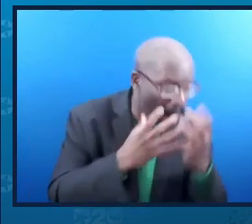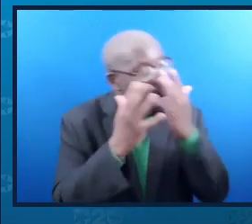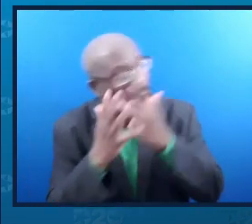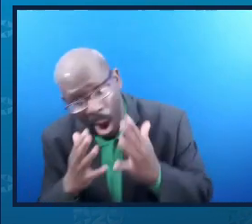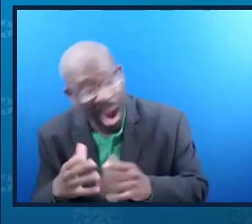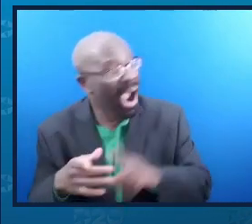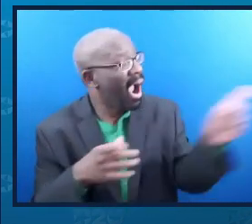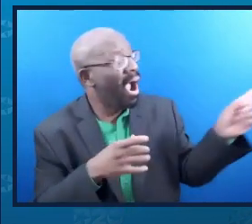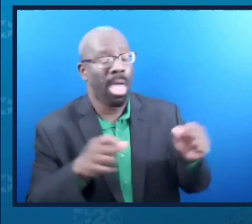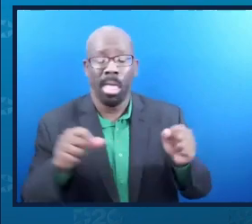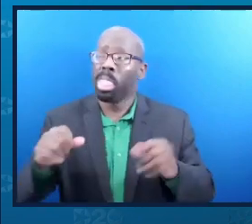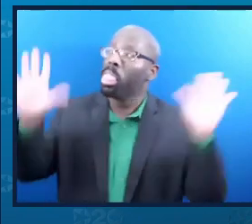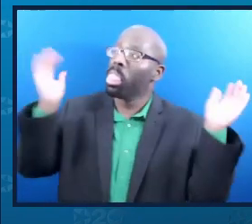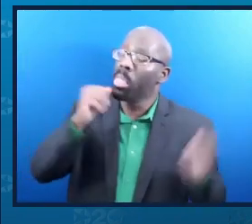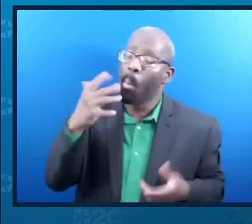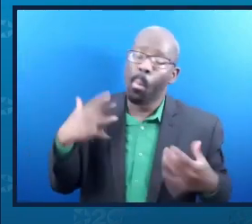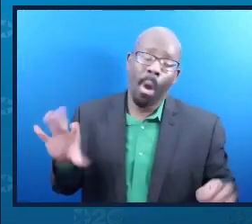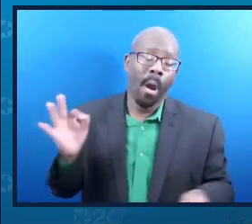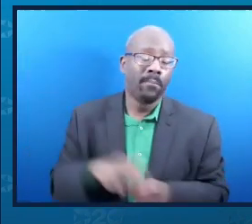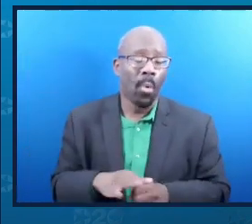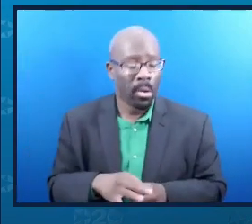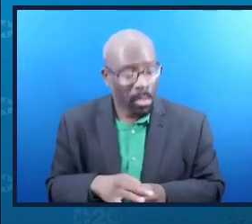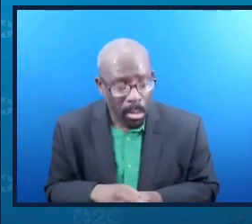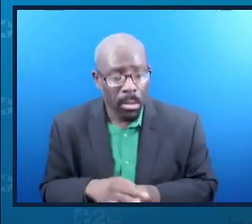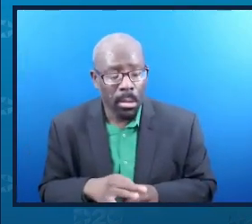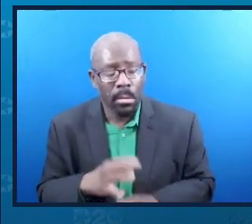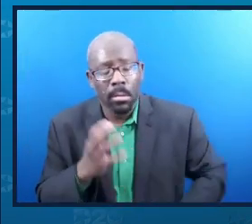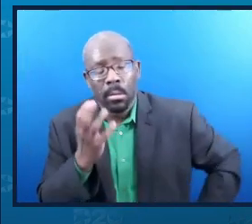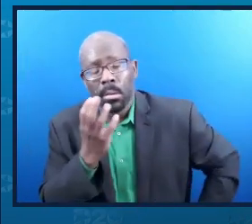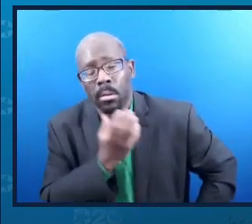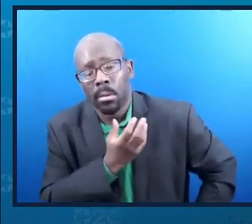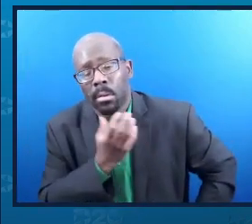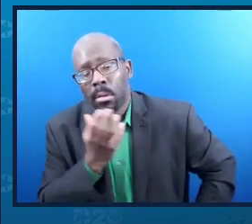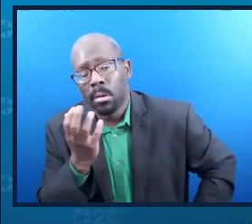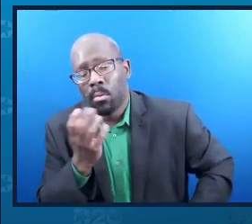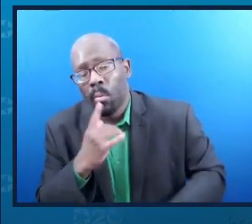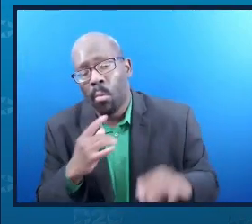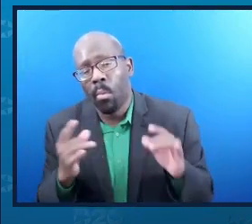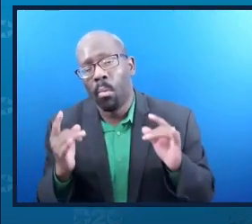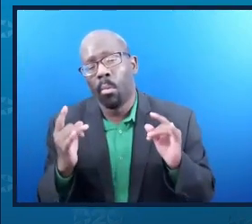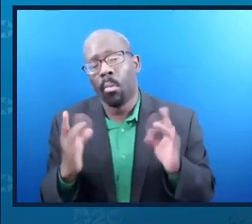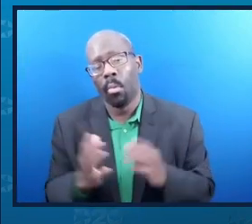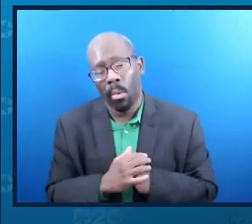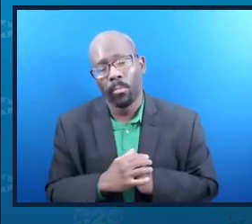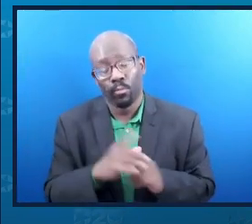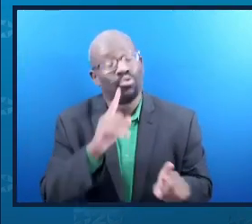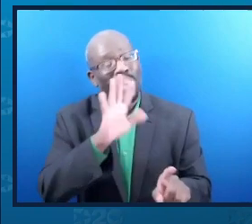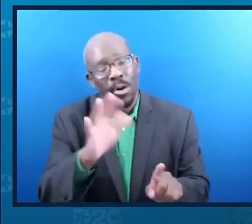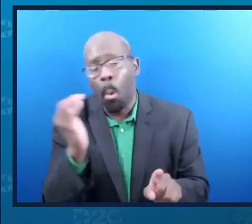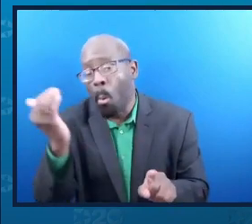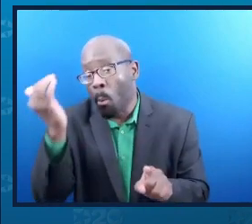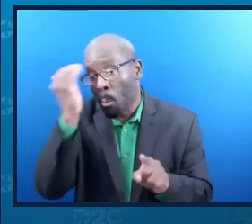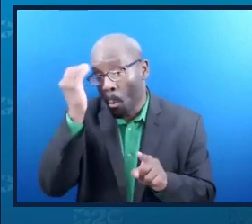OF A DEM SAY THAT HAD FALLEN SHORT ALL THEIR LIVES, OF A